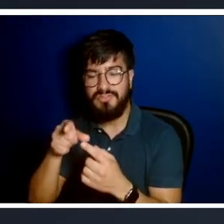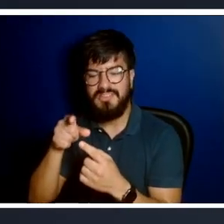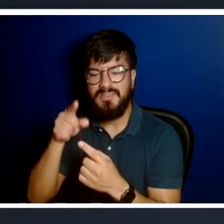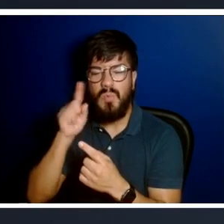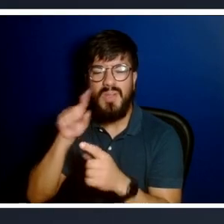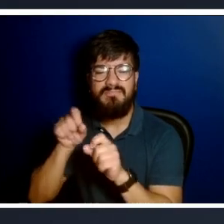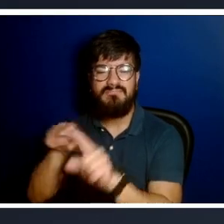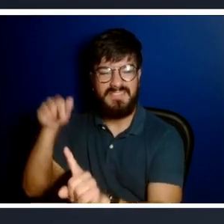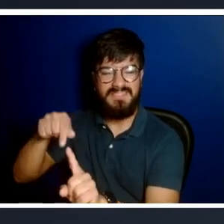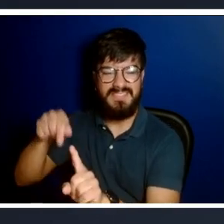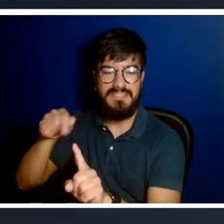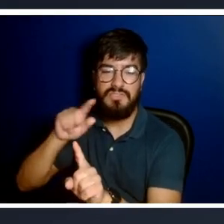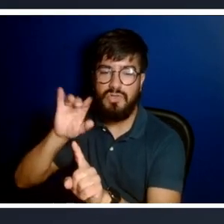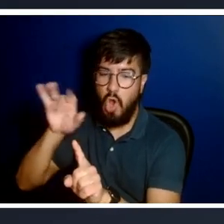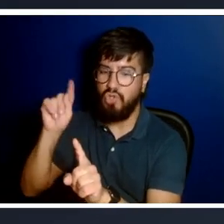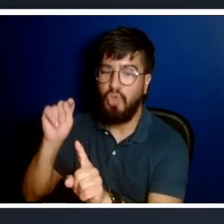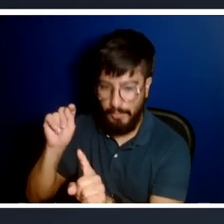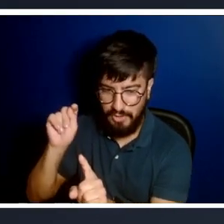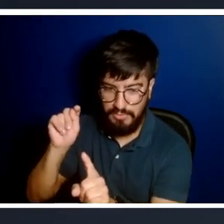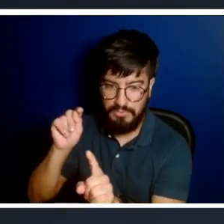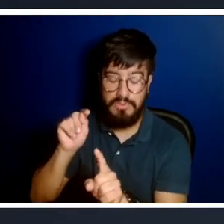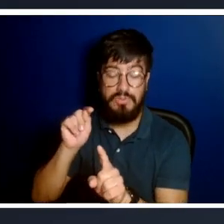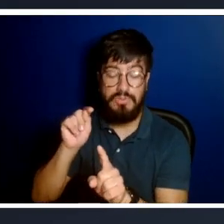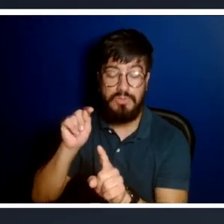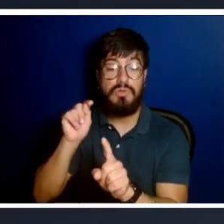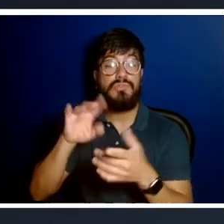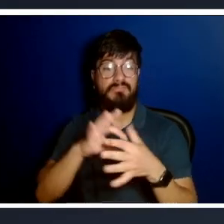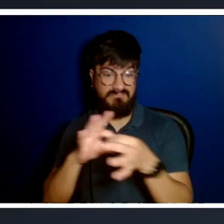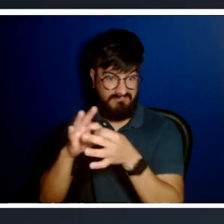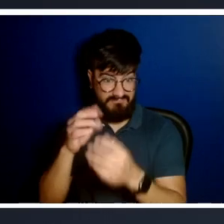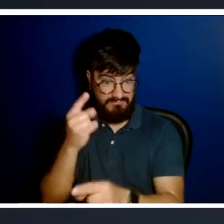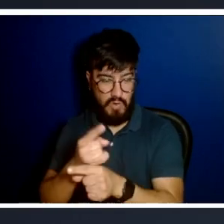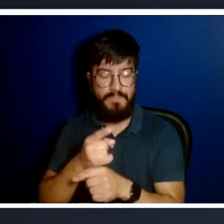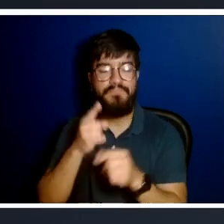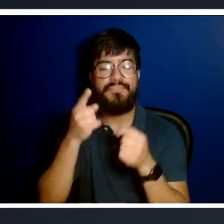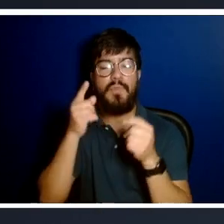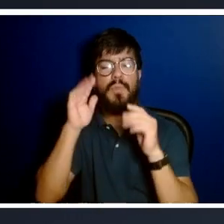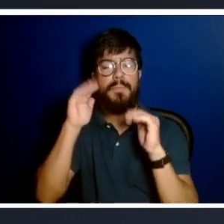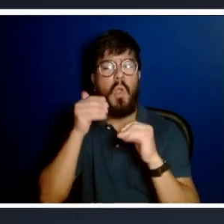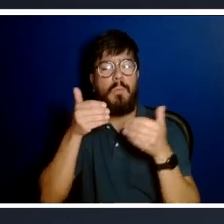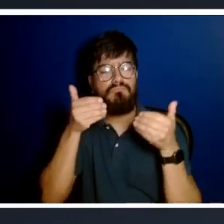go to the conservation classroom web page and you can sign up and see more information there,